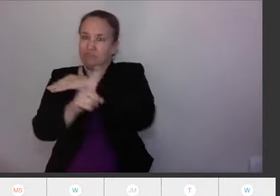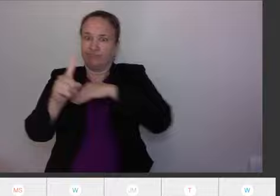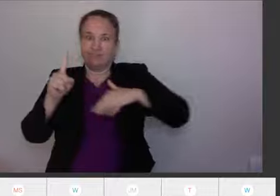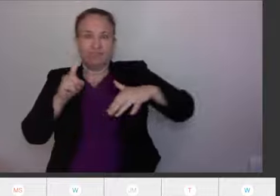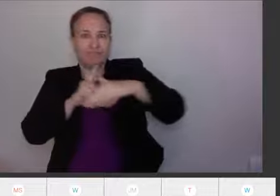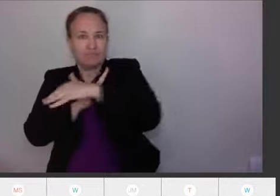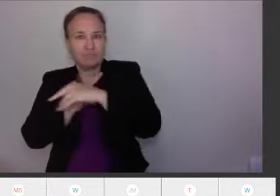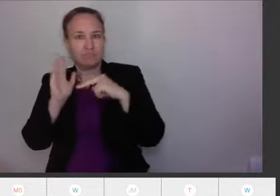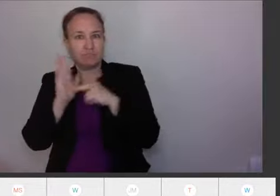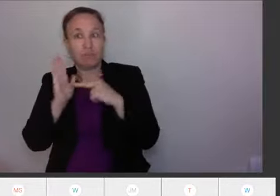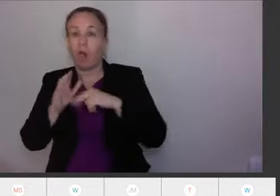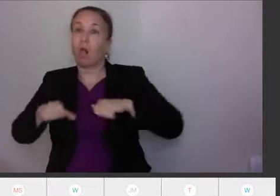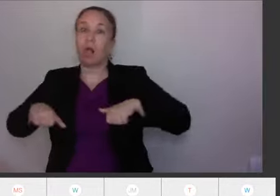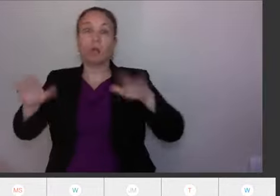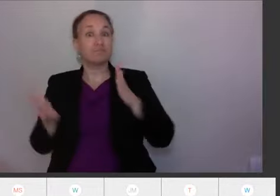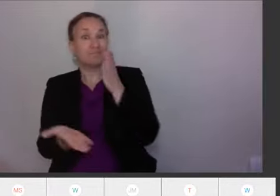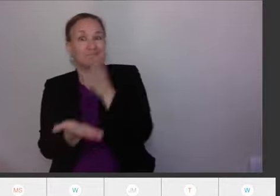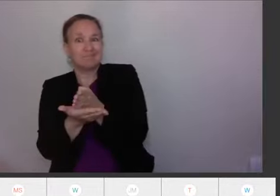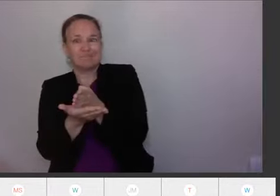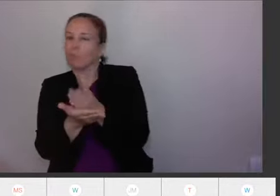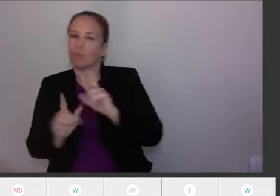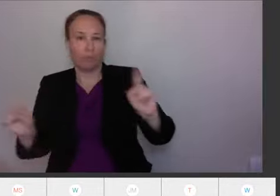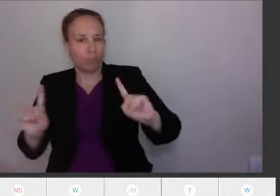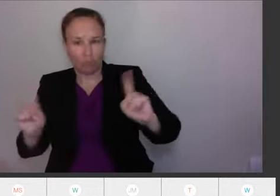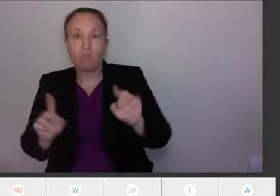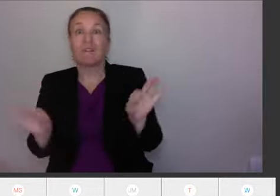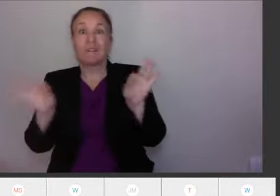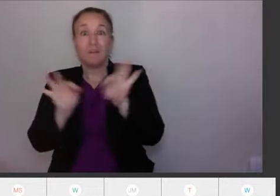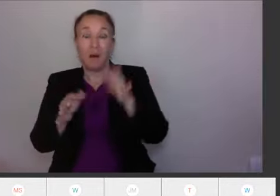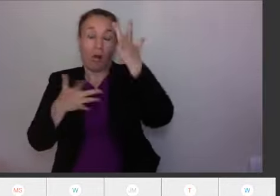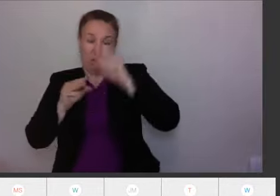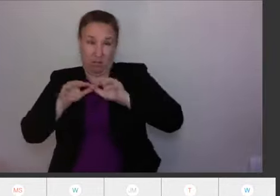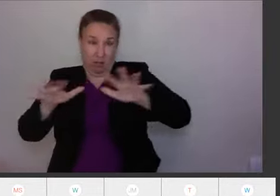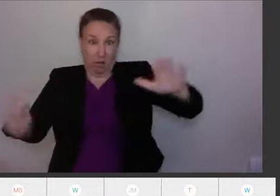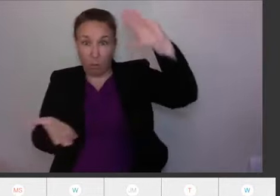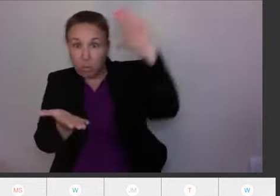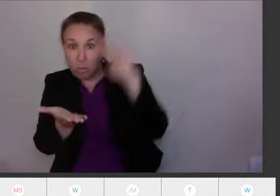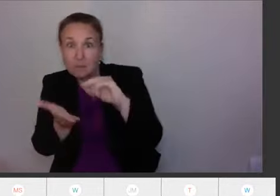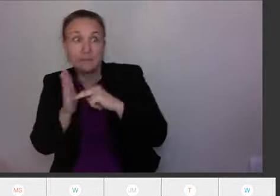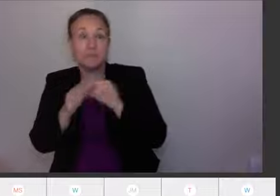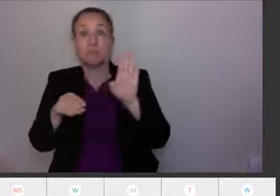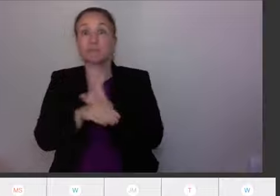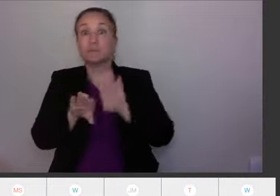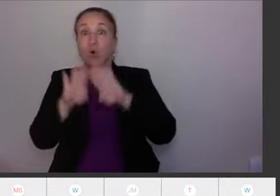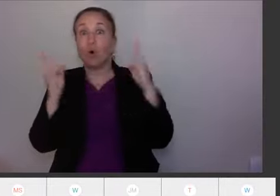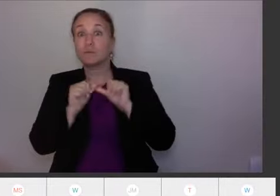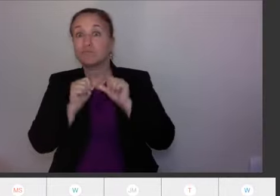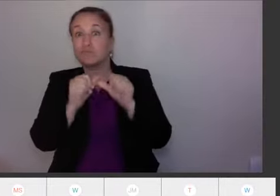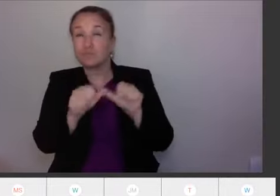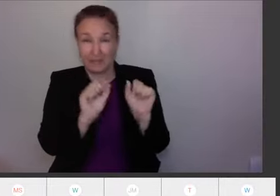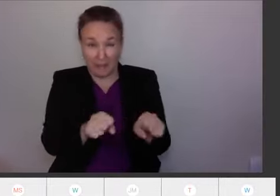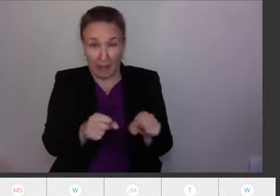to let up keeping the spread of virus low will enable our businesses to stay open our children to go back to school this